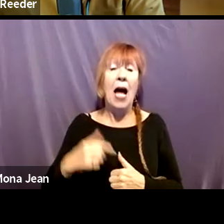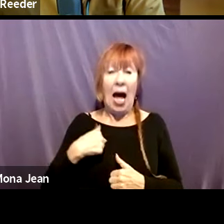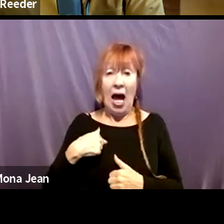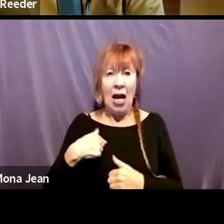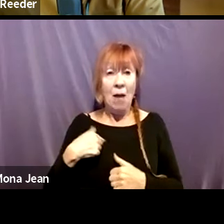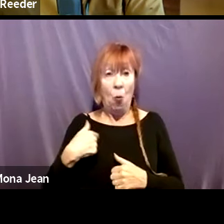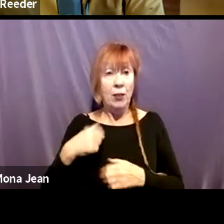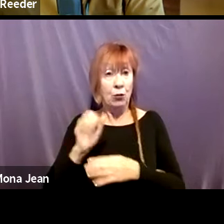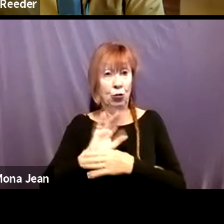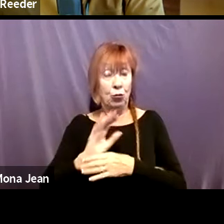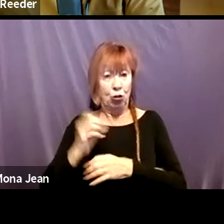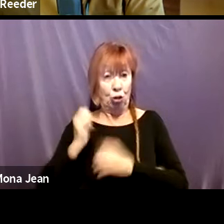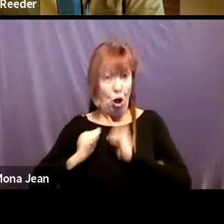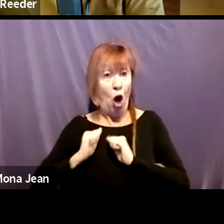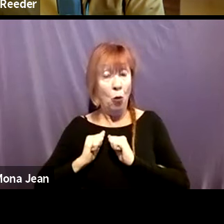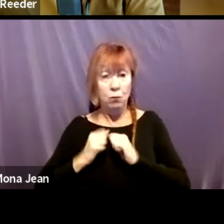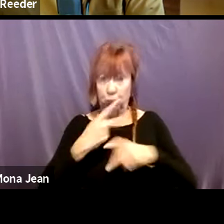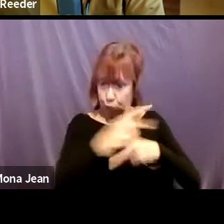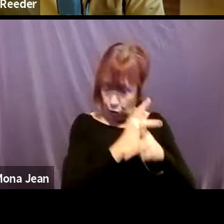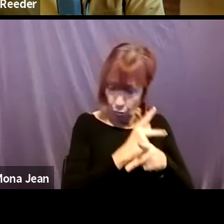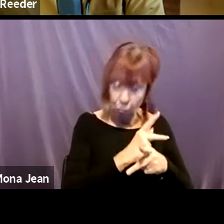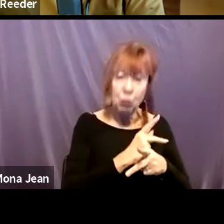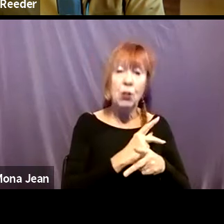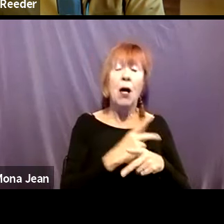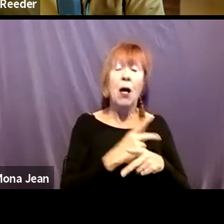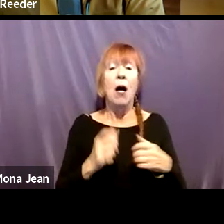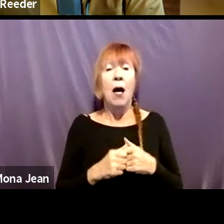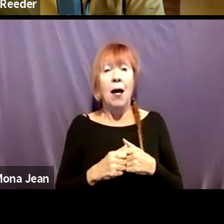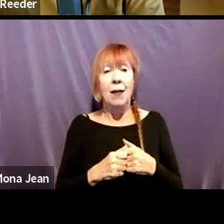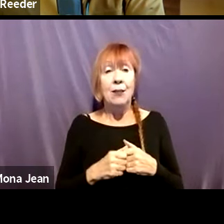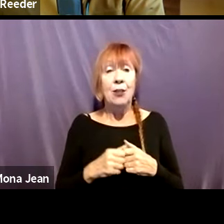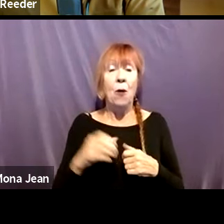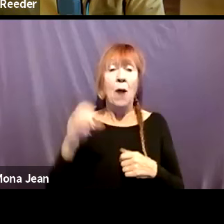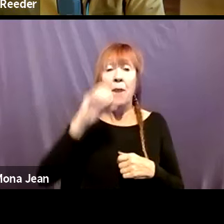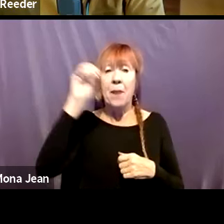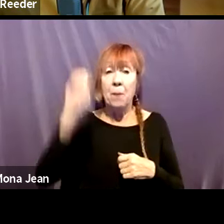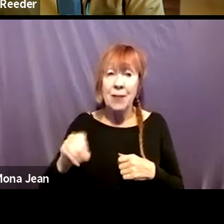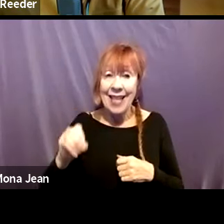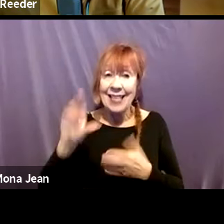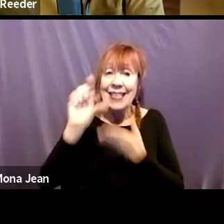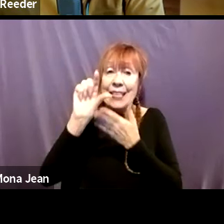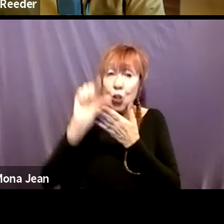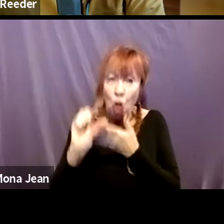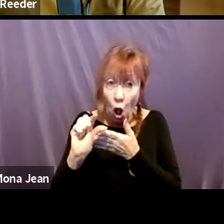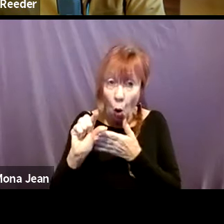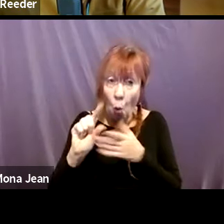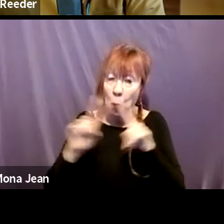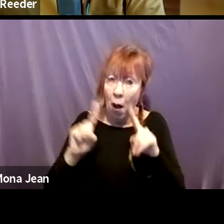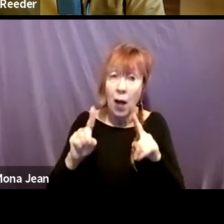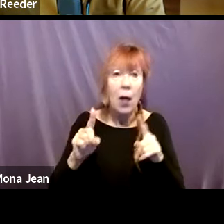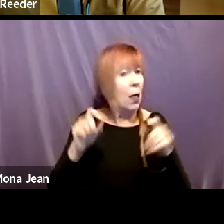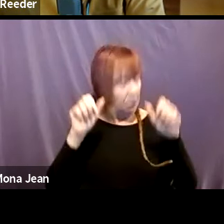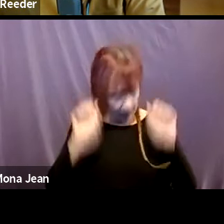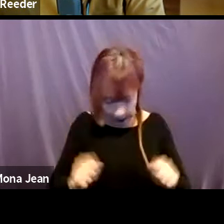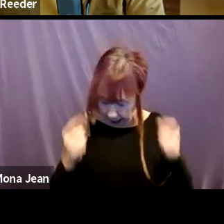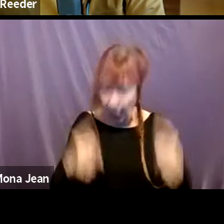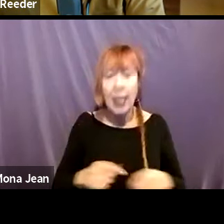So the odds are low, but it happens. So I would say, be encouraged and be hopeful. Yeah. When I was--